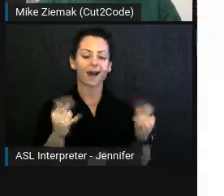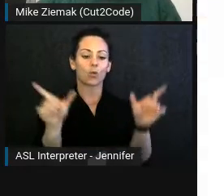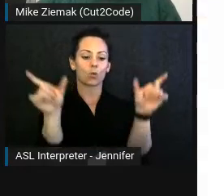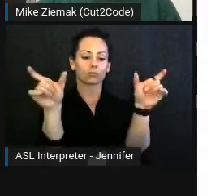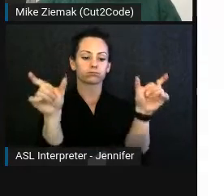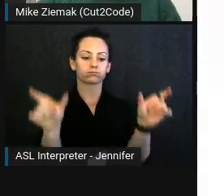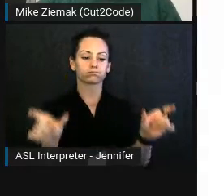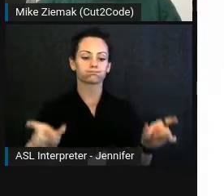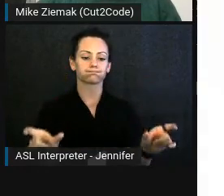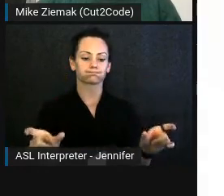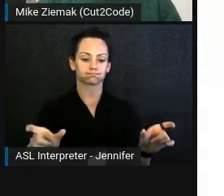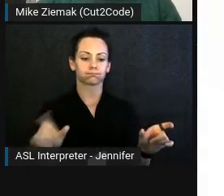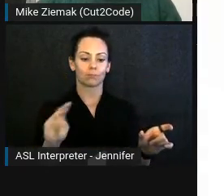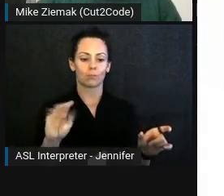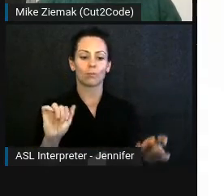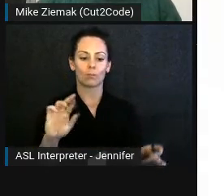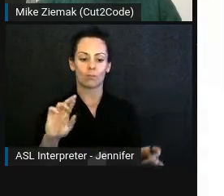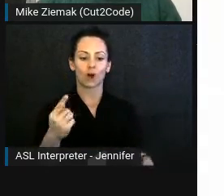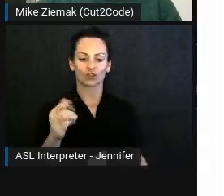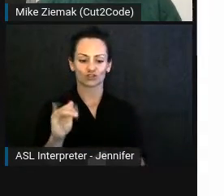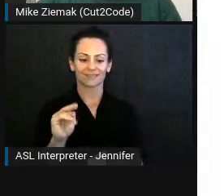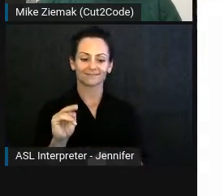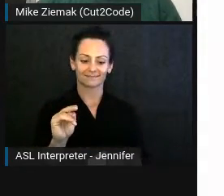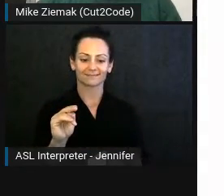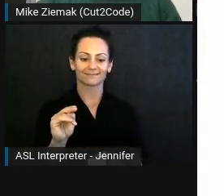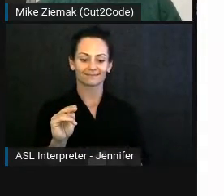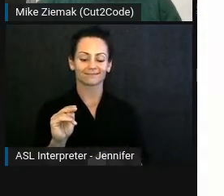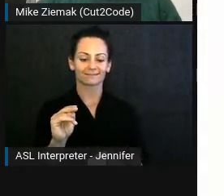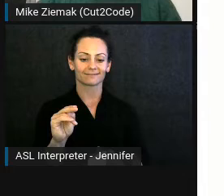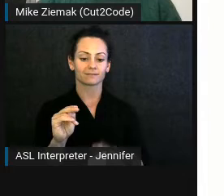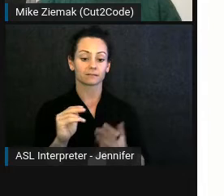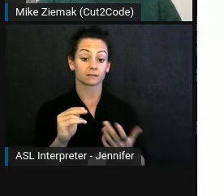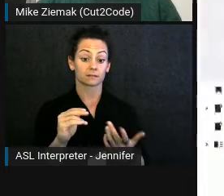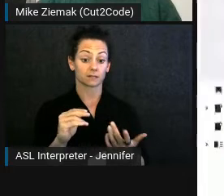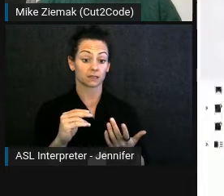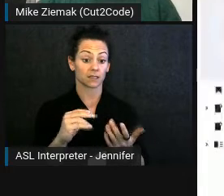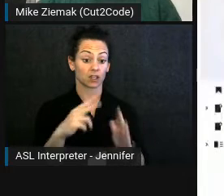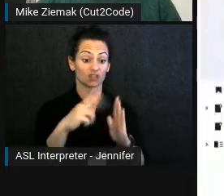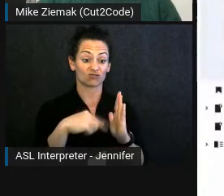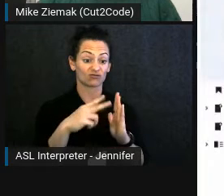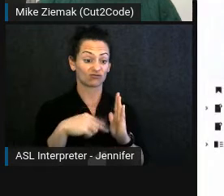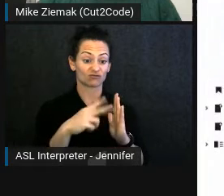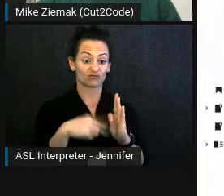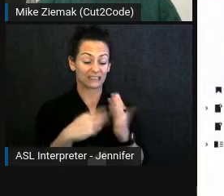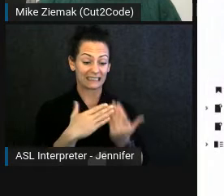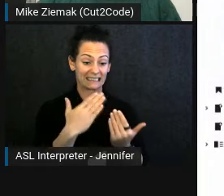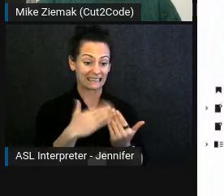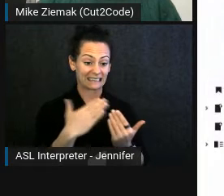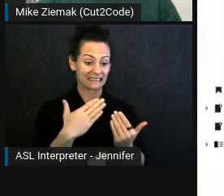but of course, what is not easy to read here is the color contrast. Let's make sure that we are using the right color contrast.